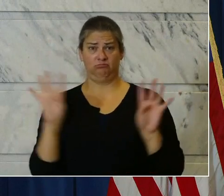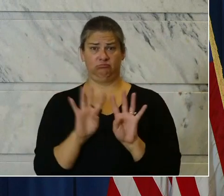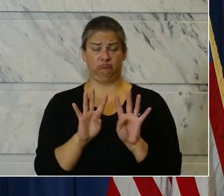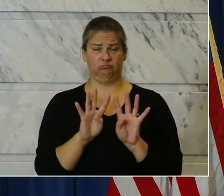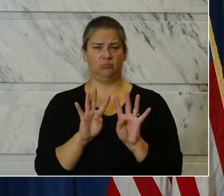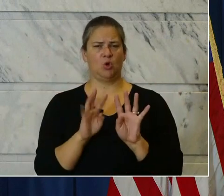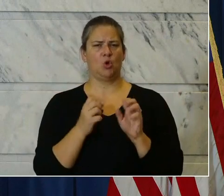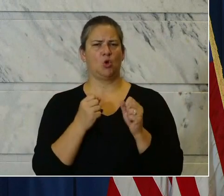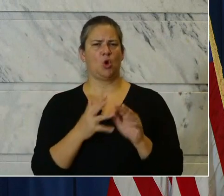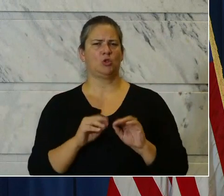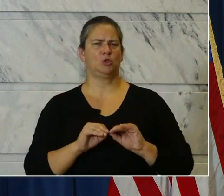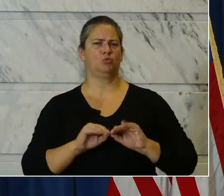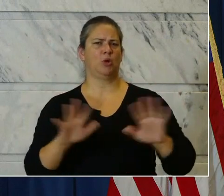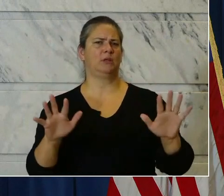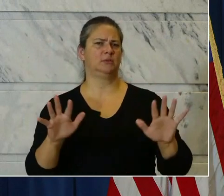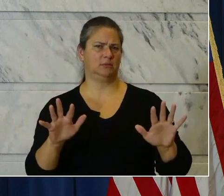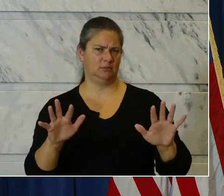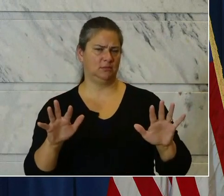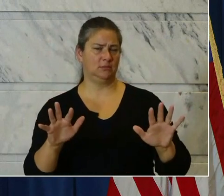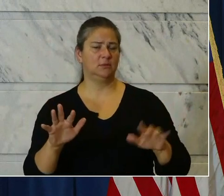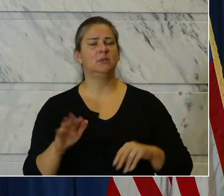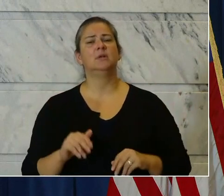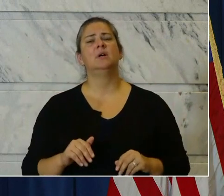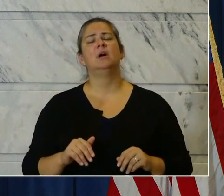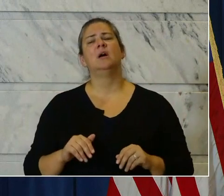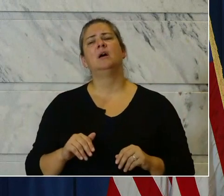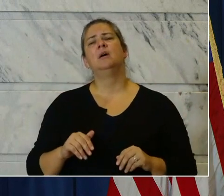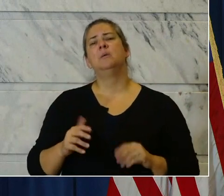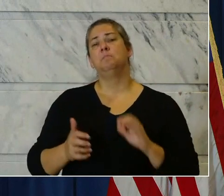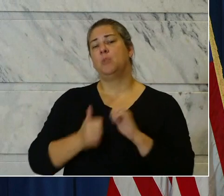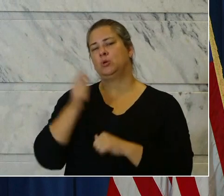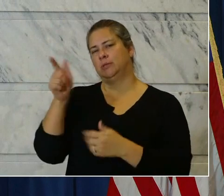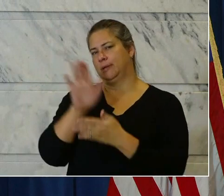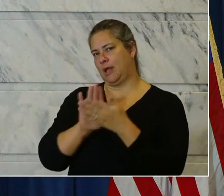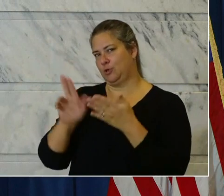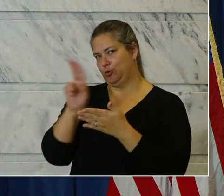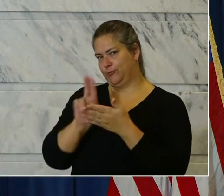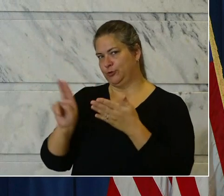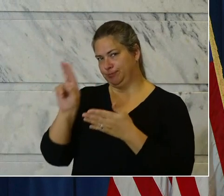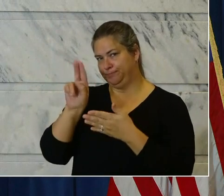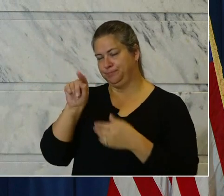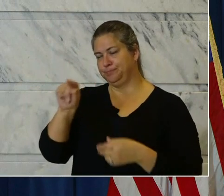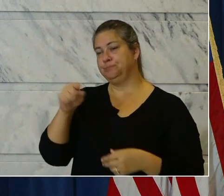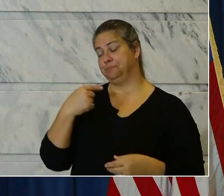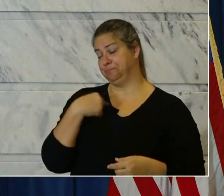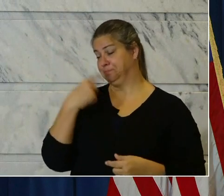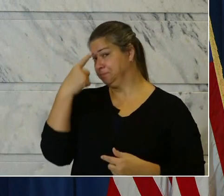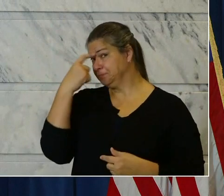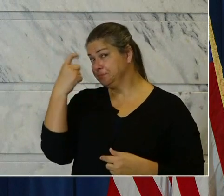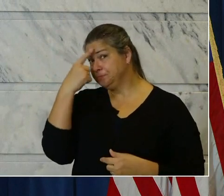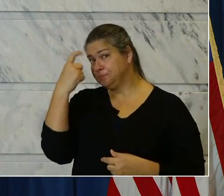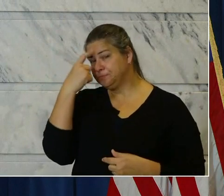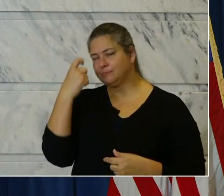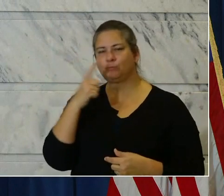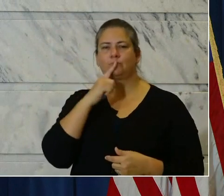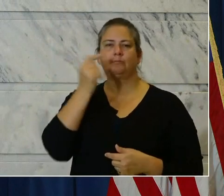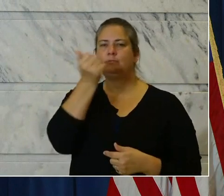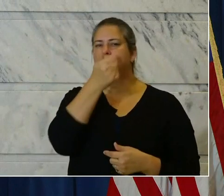TOGETHER. ARE THINGS THAT CAUSE THE SPREAD OF DISEASE AND I WILL LEAVE THIS MESSAGE GOING TO PUNCTUATE THIS FOR THE